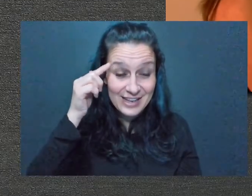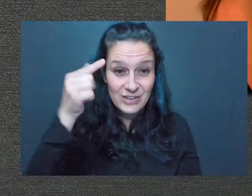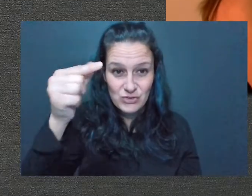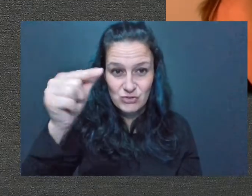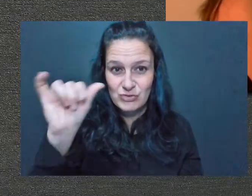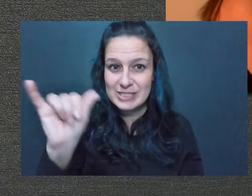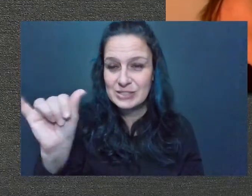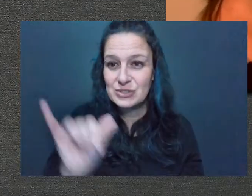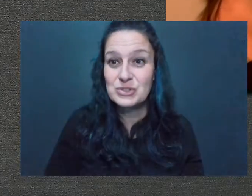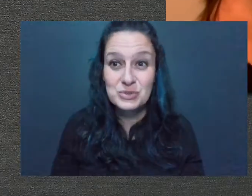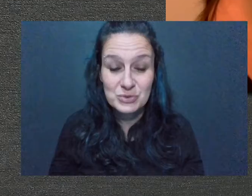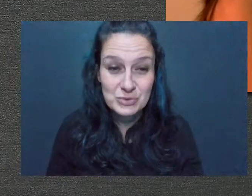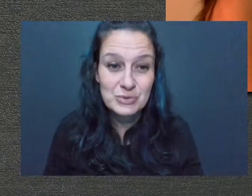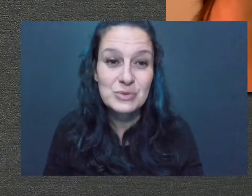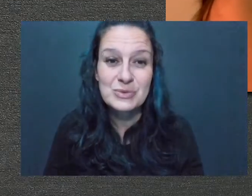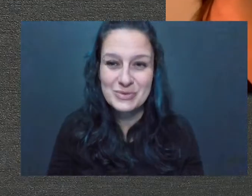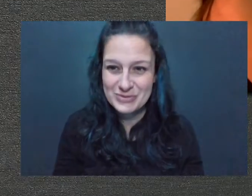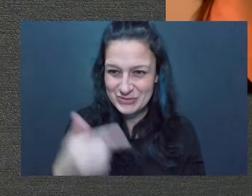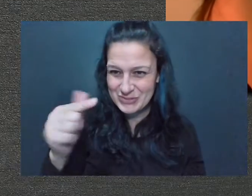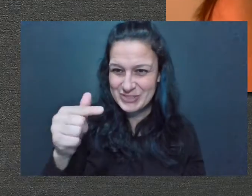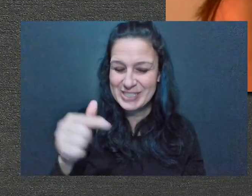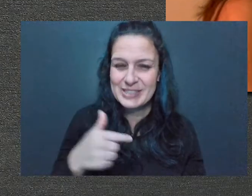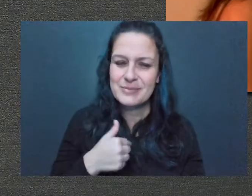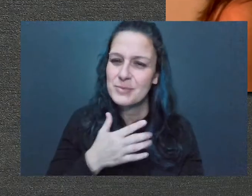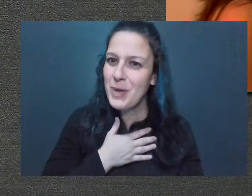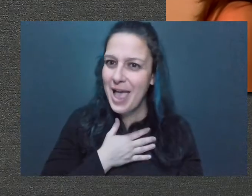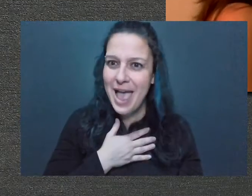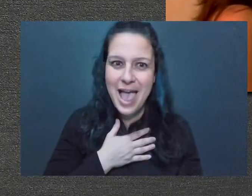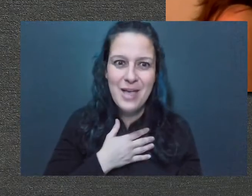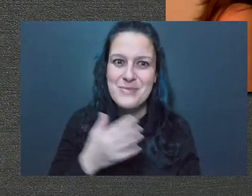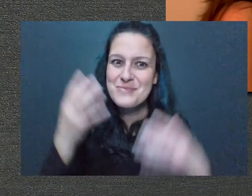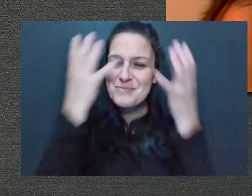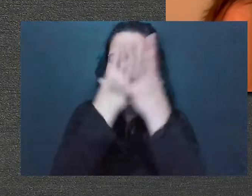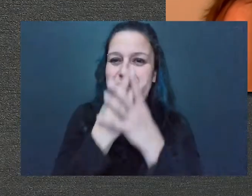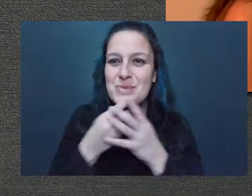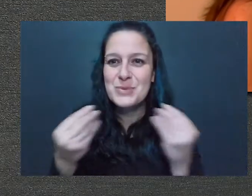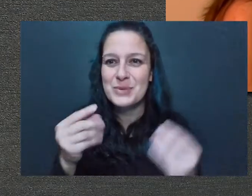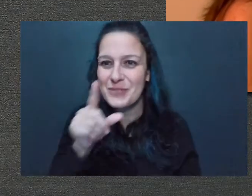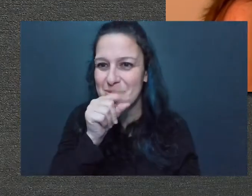Let's find green. [Communication Device] Green. Green, oh my goodness, that's a beautiful bird.